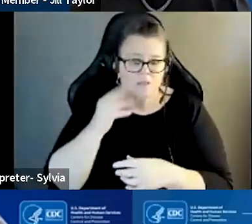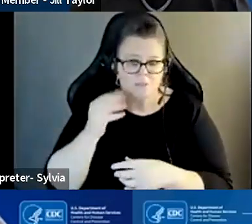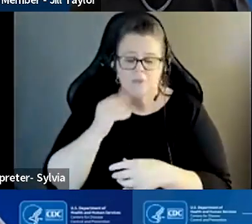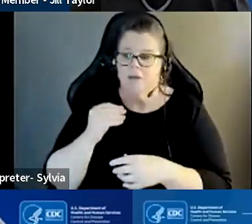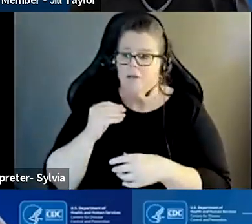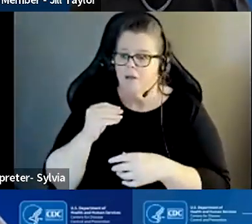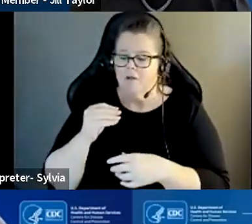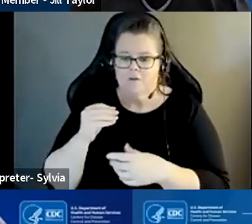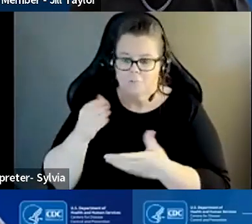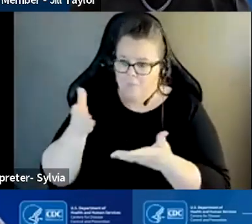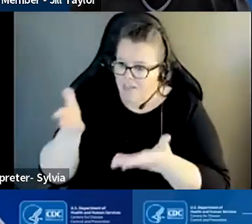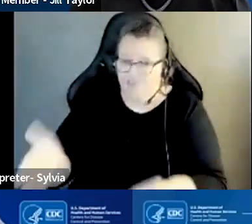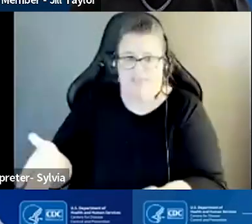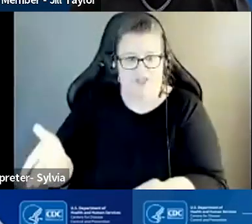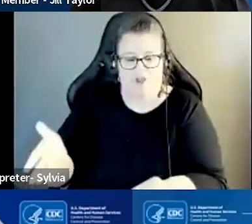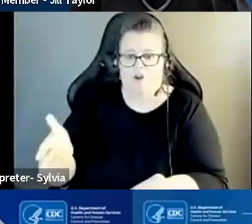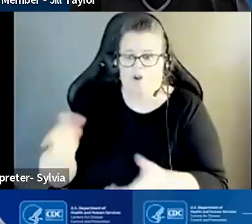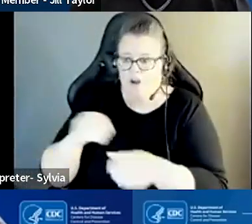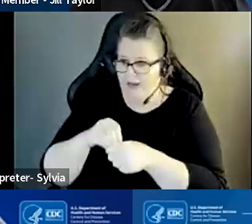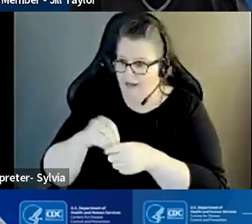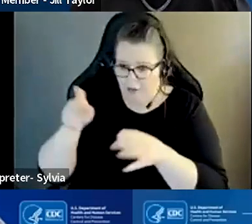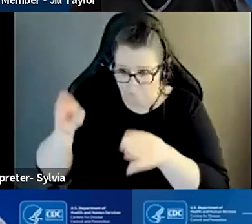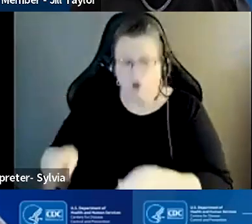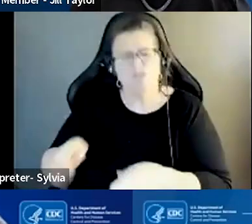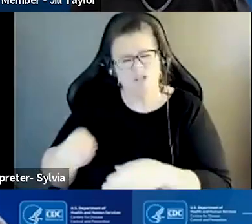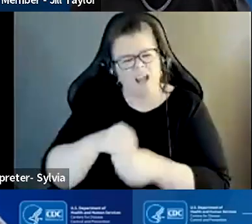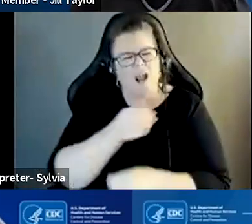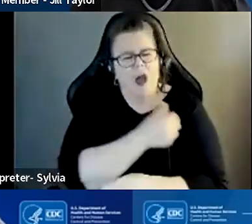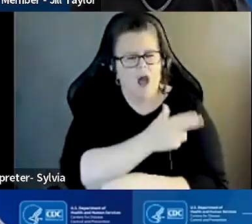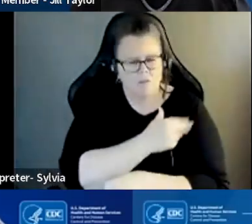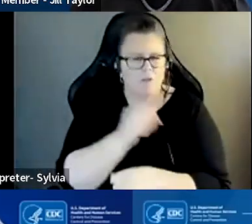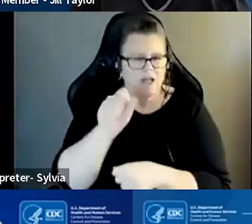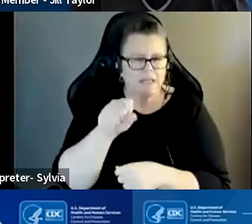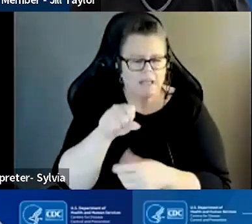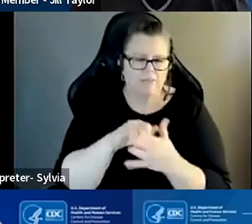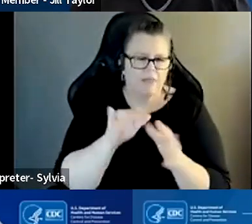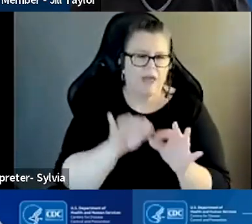in the hospital setting. That's important, hospital and the ED, but also the people who are in primary care.